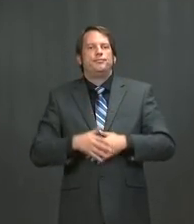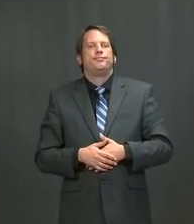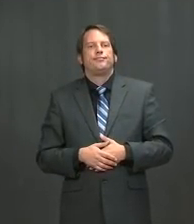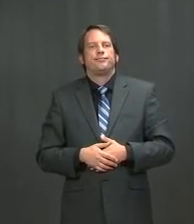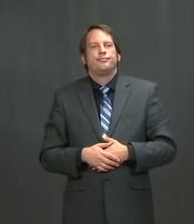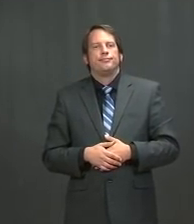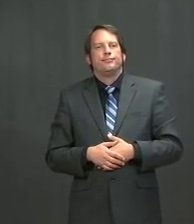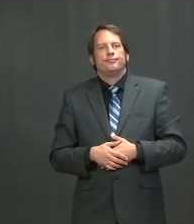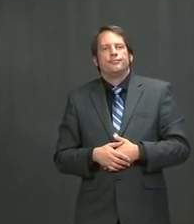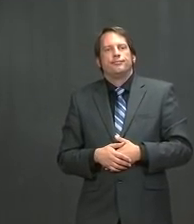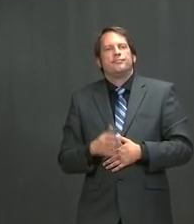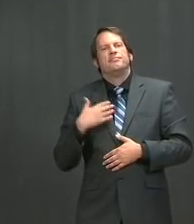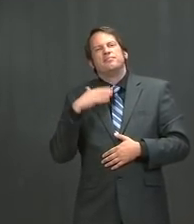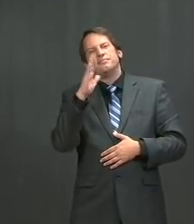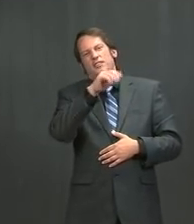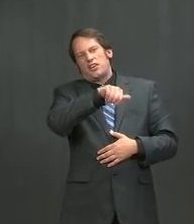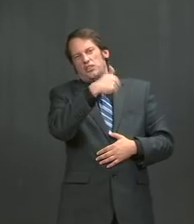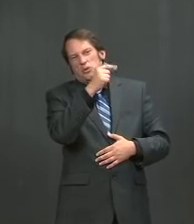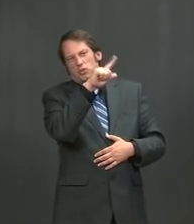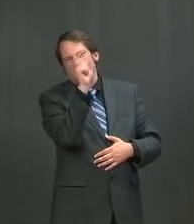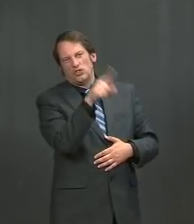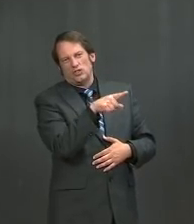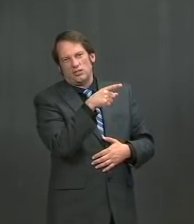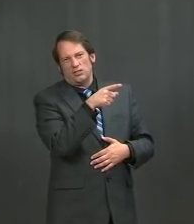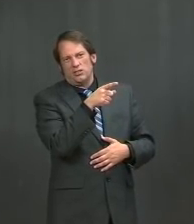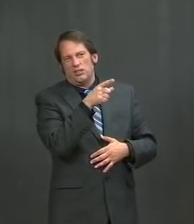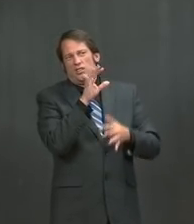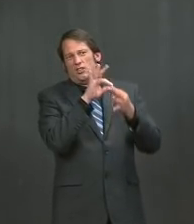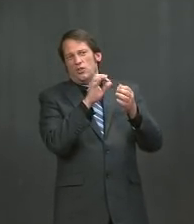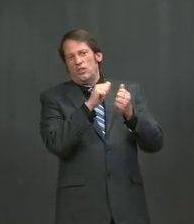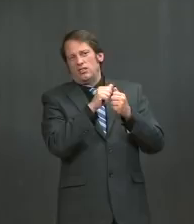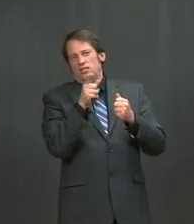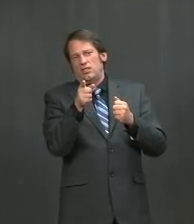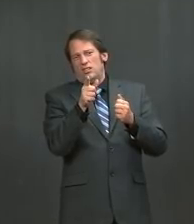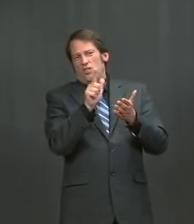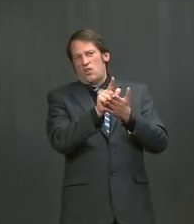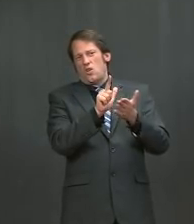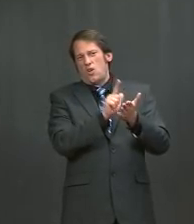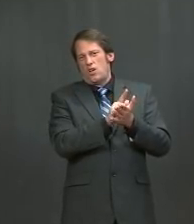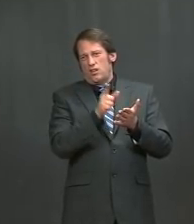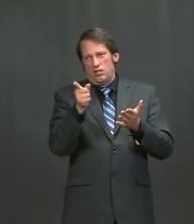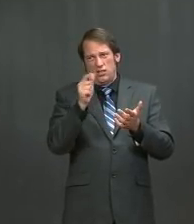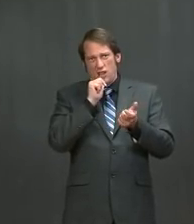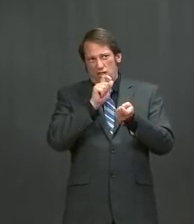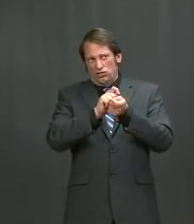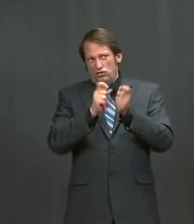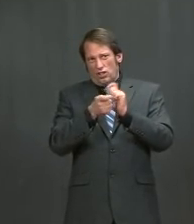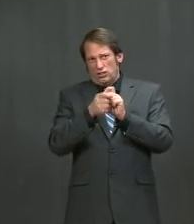that the new law doesn't change Election Day voting hours, right? Ms. Psaki: Well, look, Kaitlan,